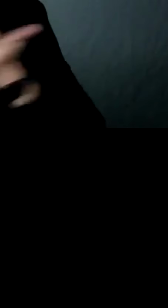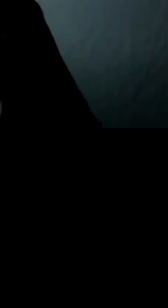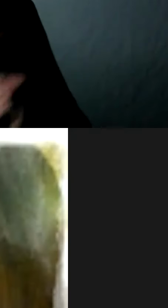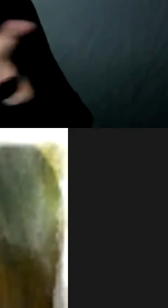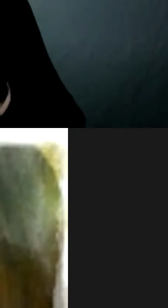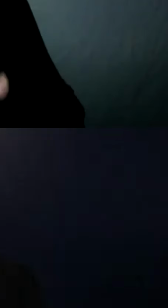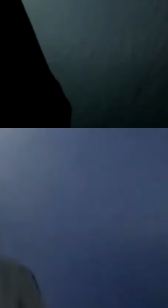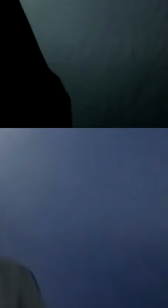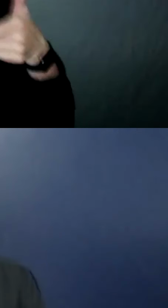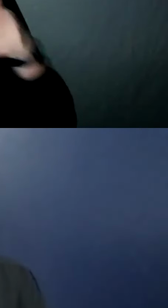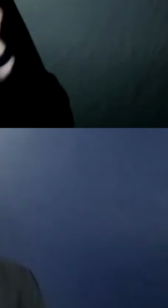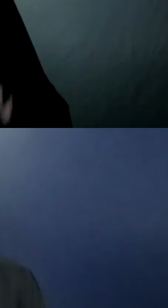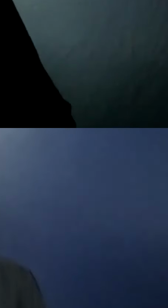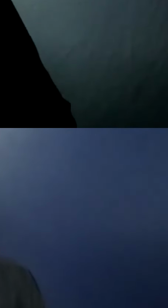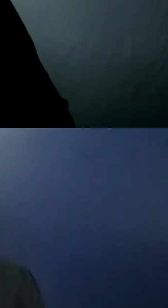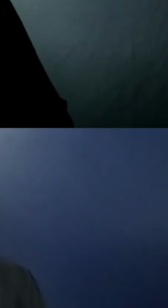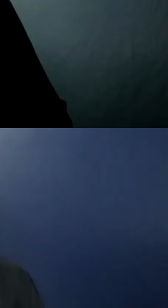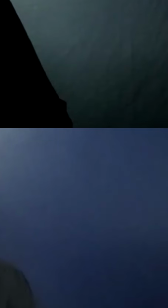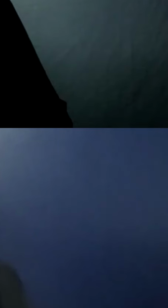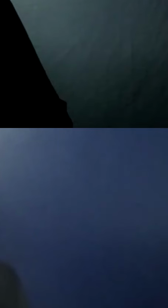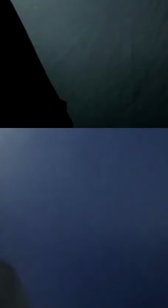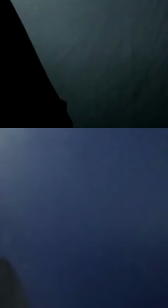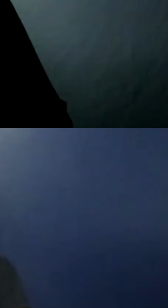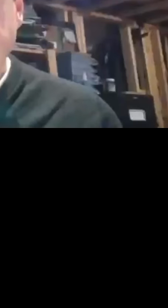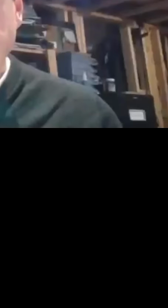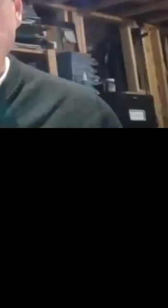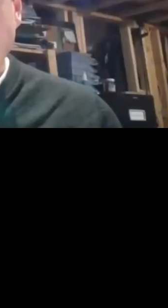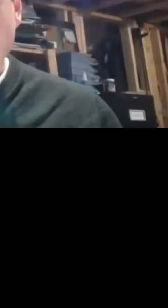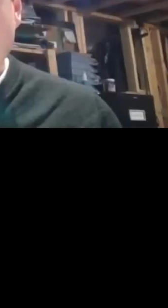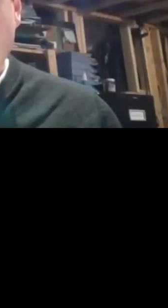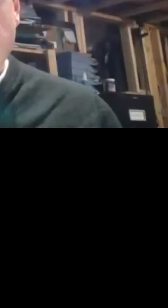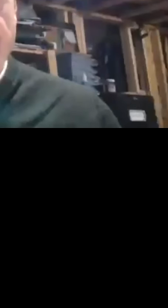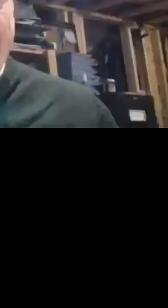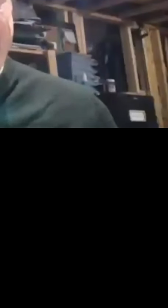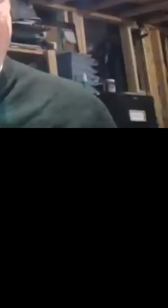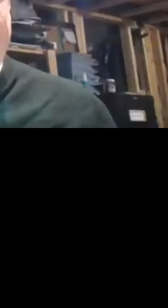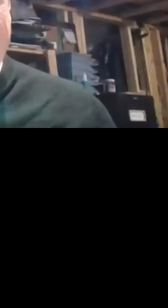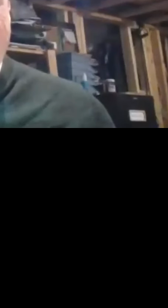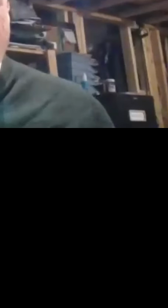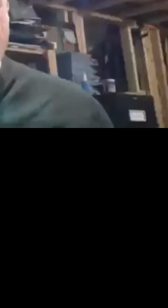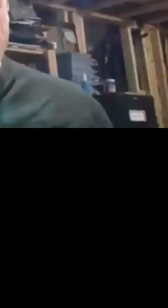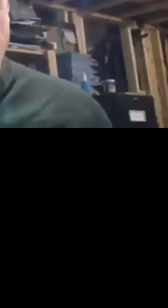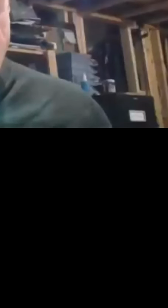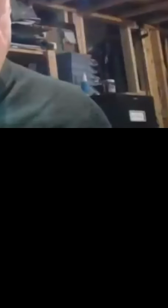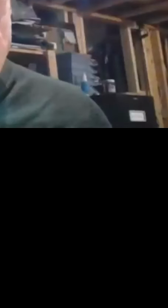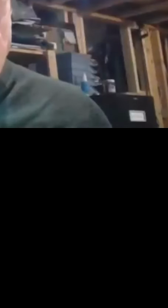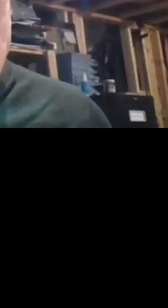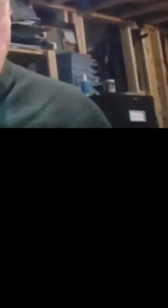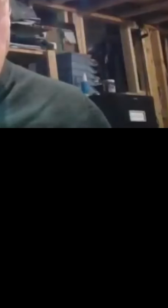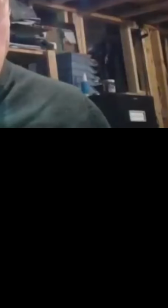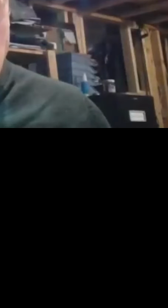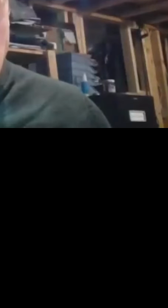right now we're not supposed to be socializing right? In our area